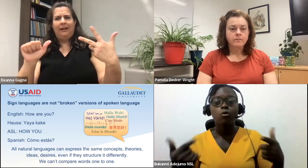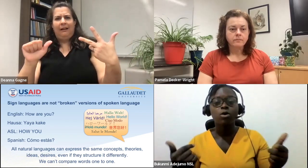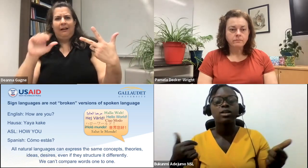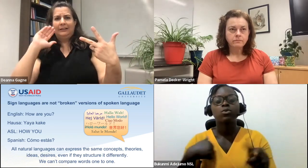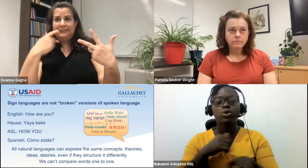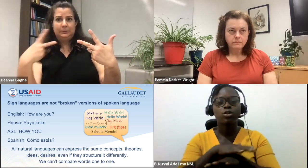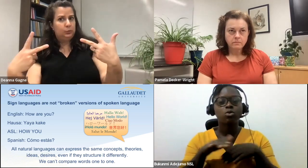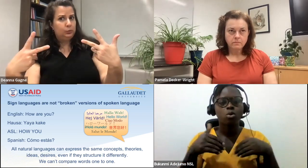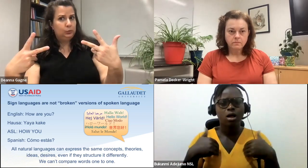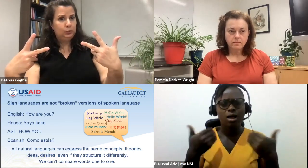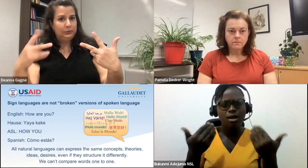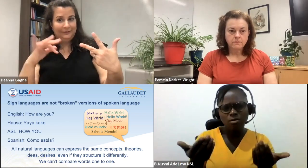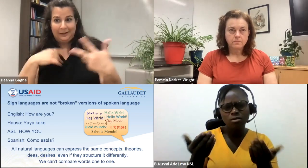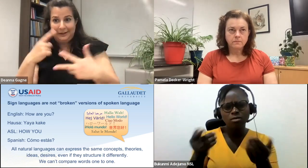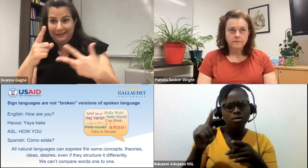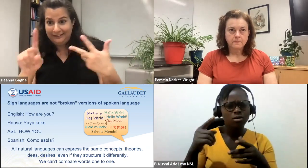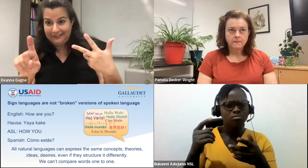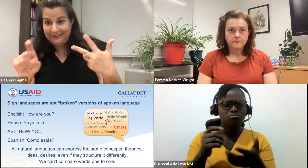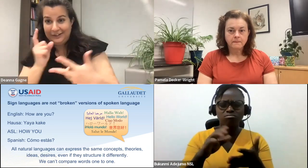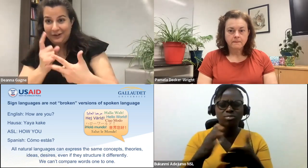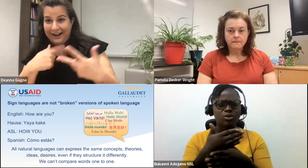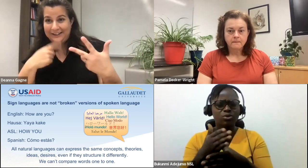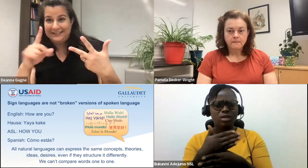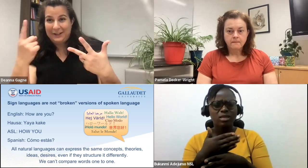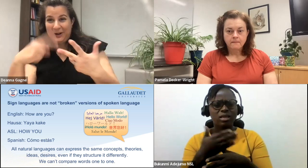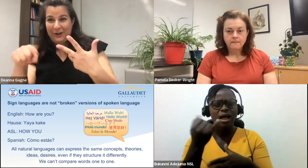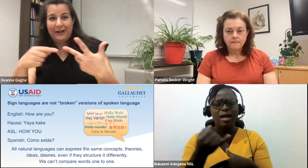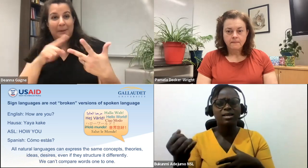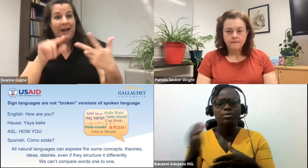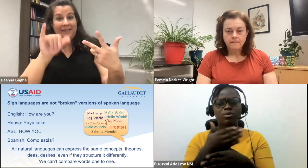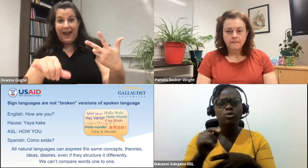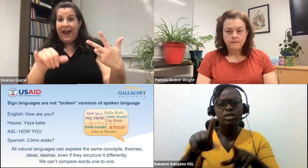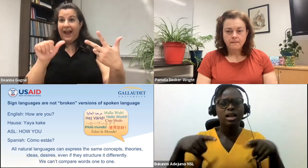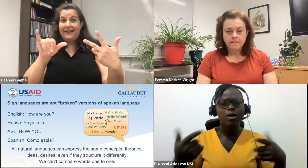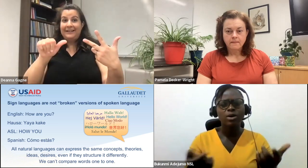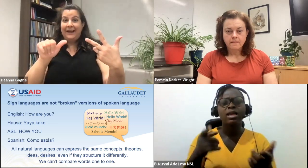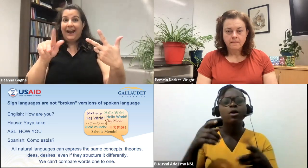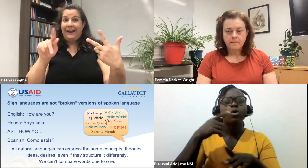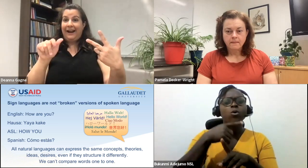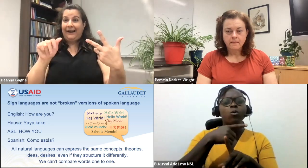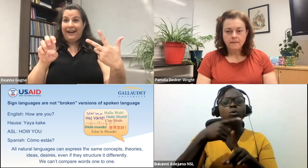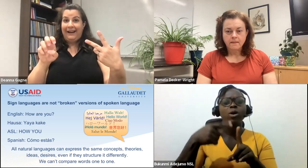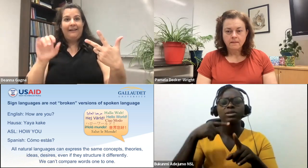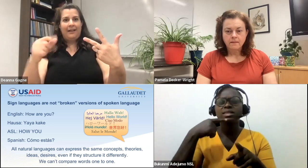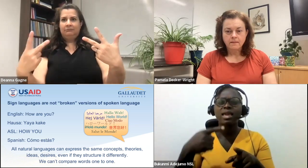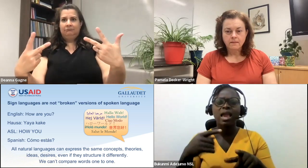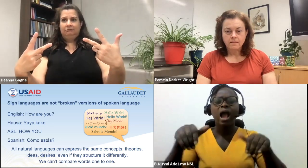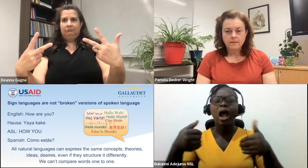How are you? But in Hausa it appears that there's only 2. Now, I hope i'm saying this right? Yeah, yeah.